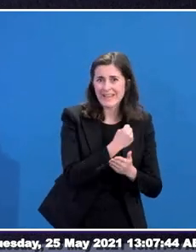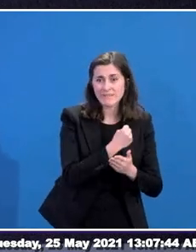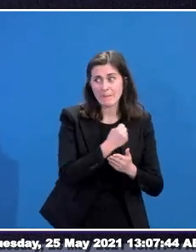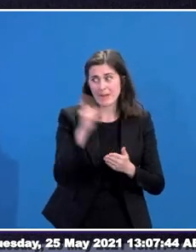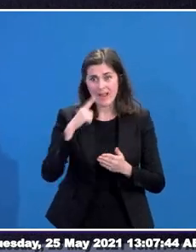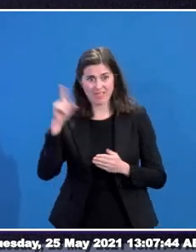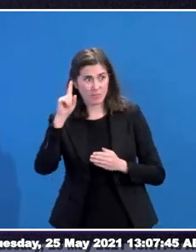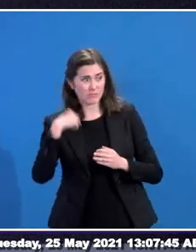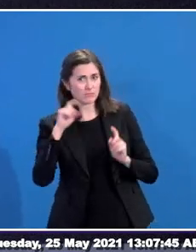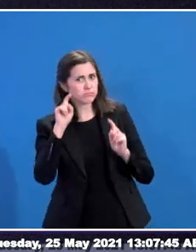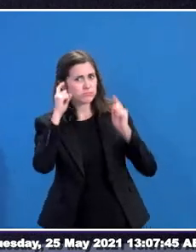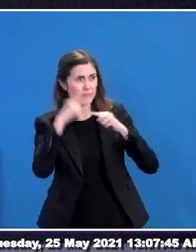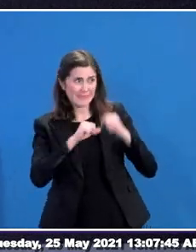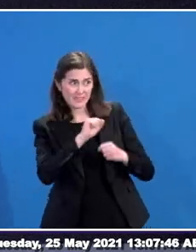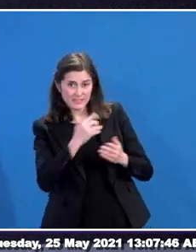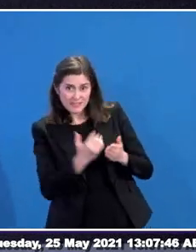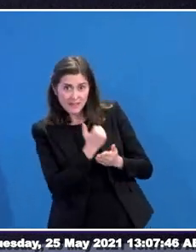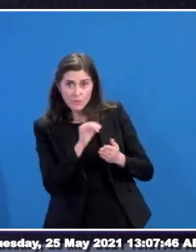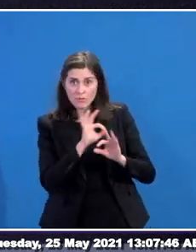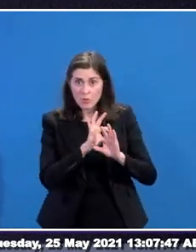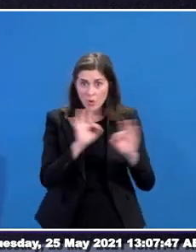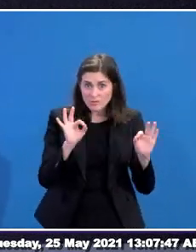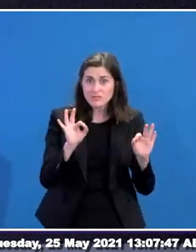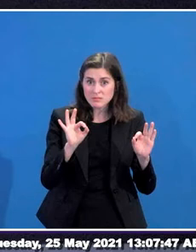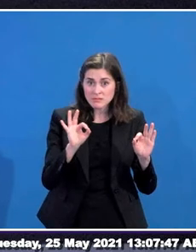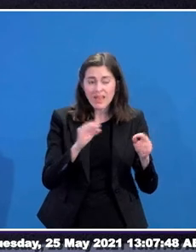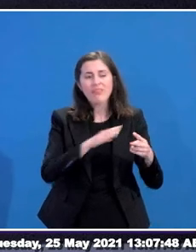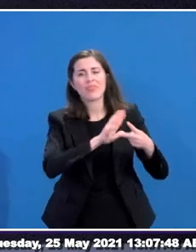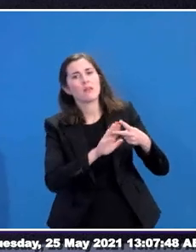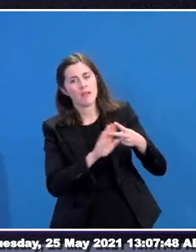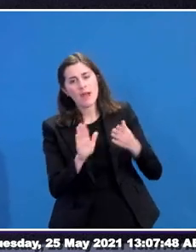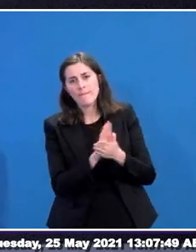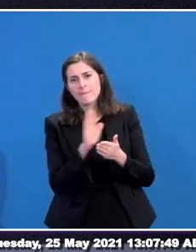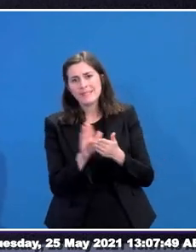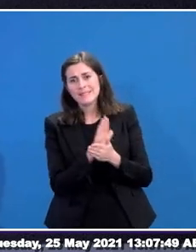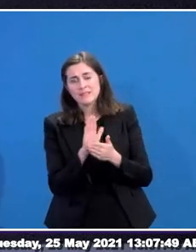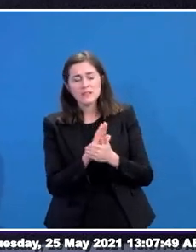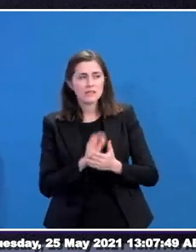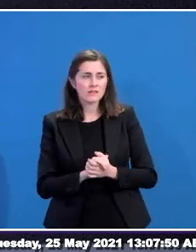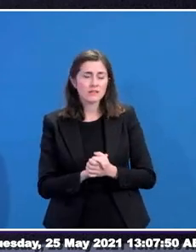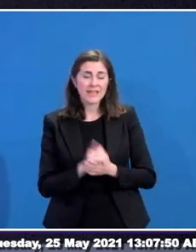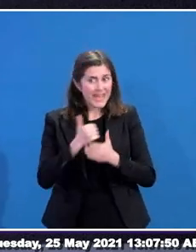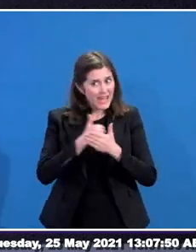the most, every day, every day. When my phone rings, I look at the phone.